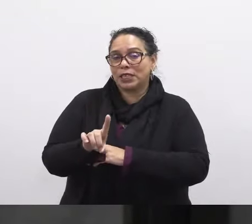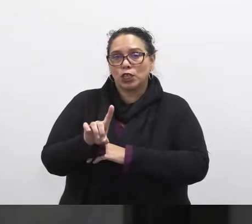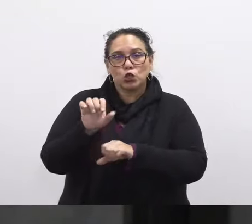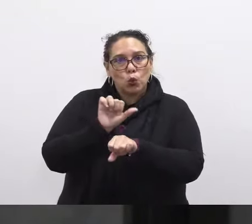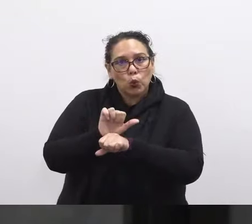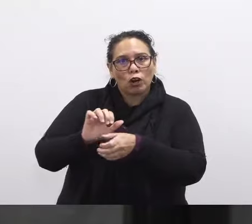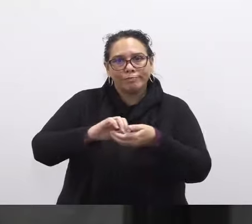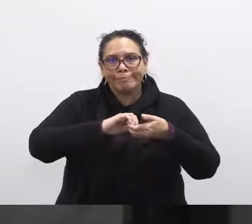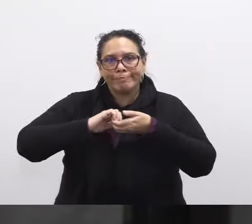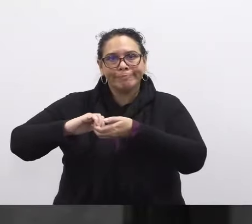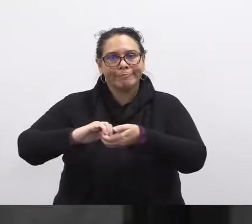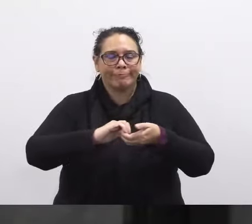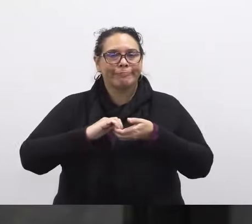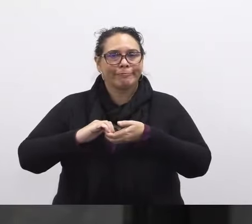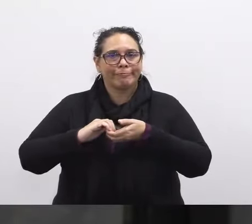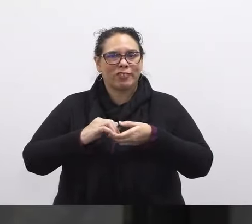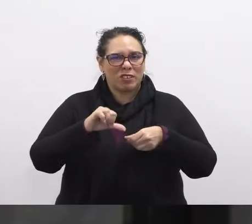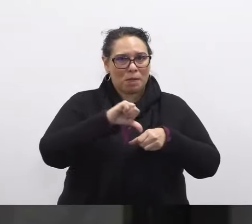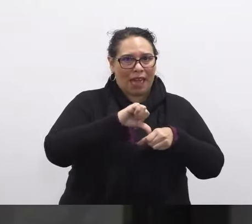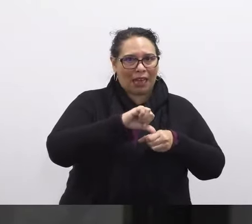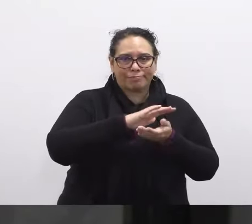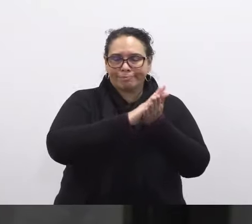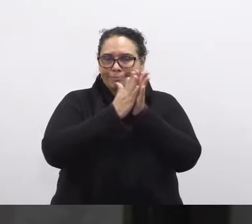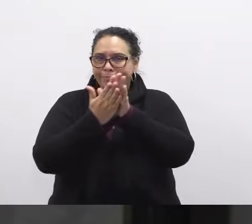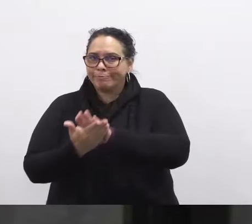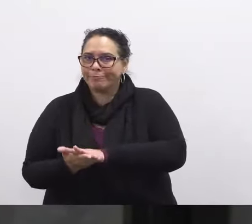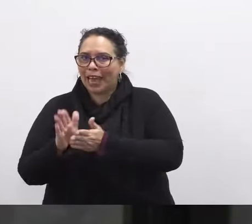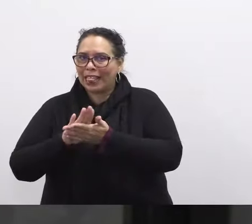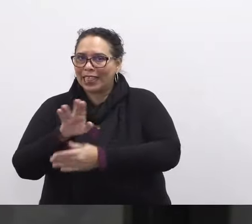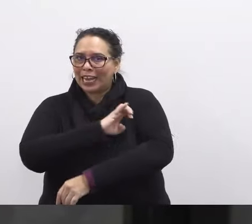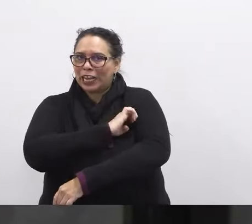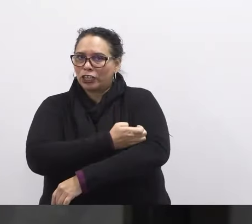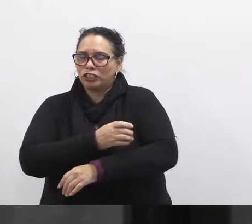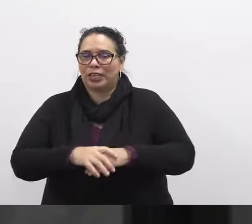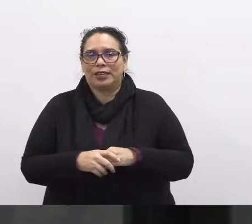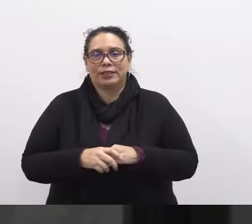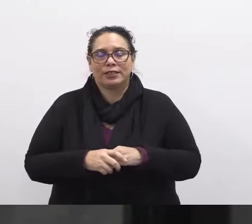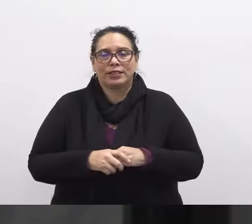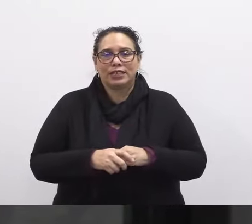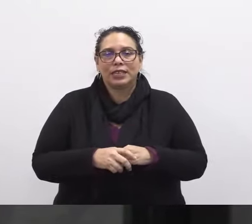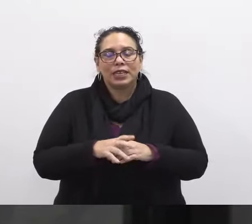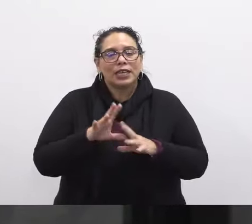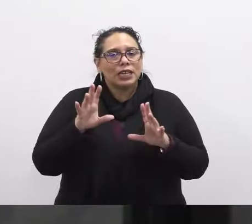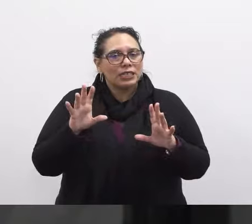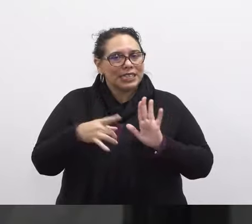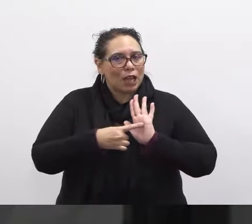through the transition to clean energy. And in so doing demonstrate on both a local